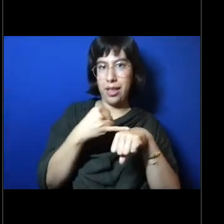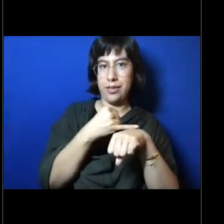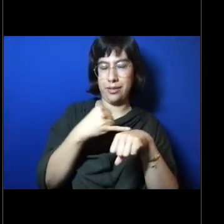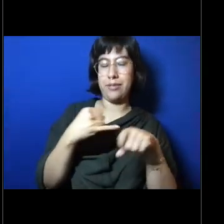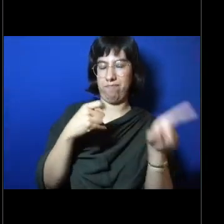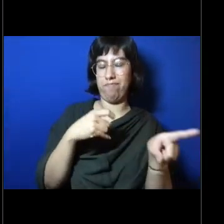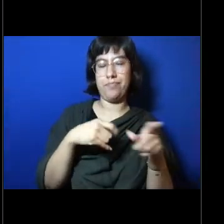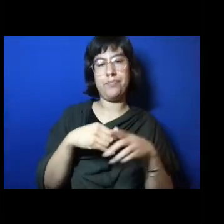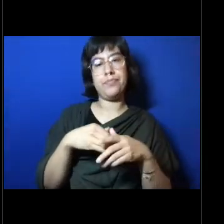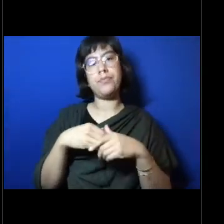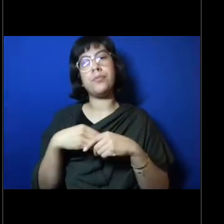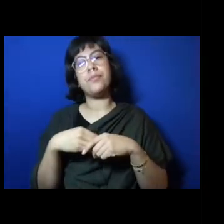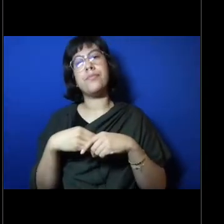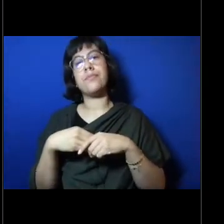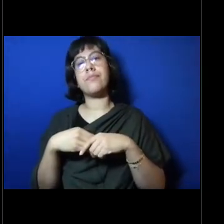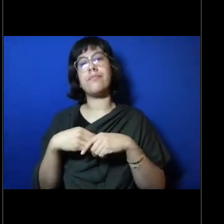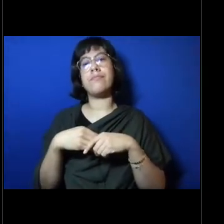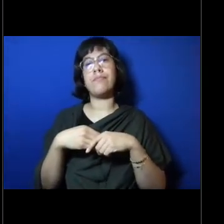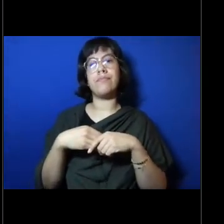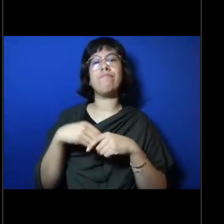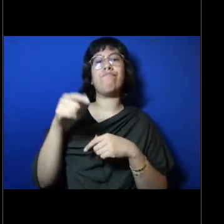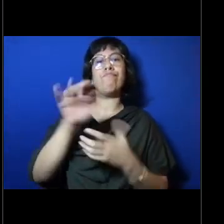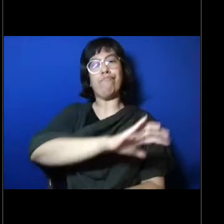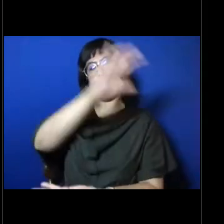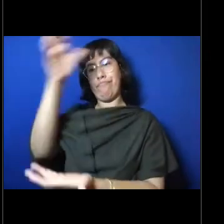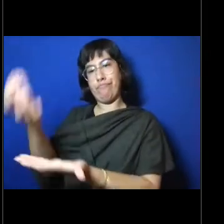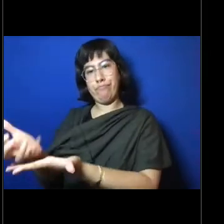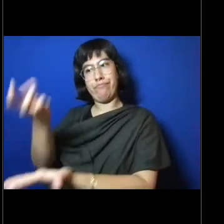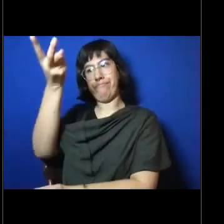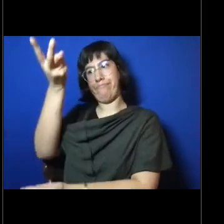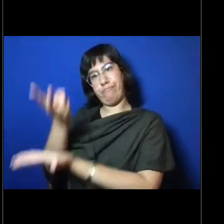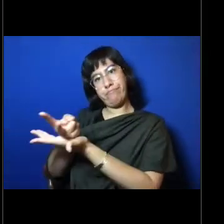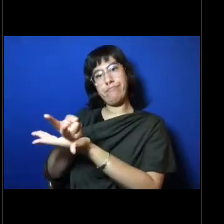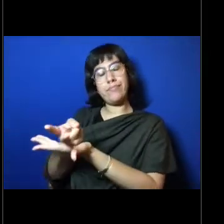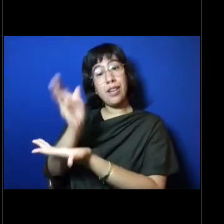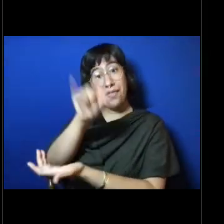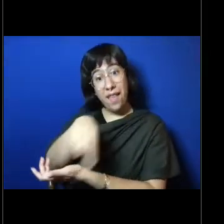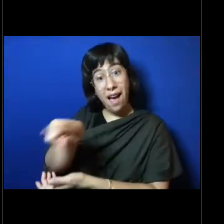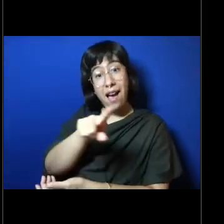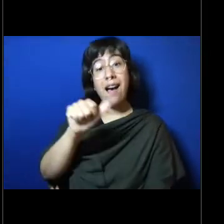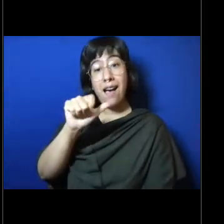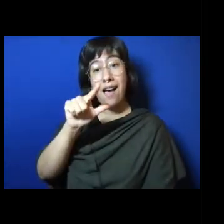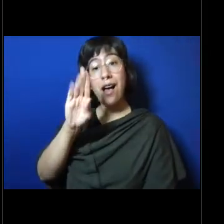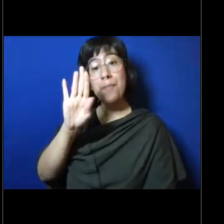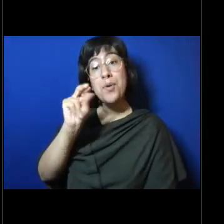and he's lying on his daily catch of abalone and on the top is a description of the site.